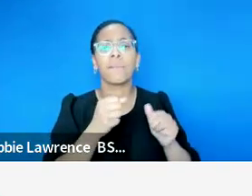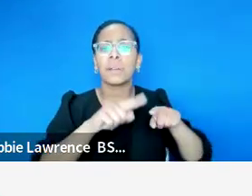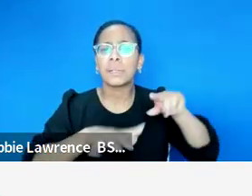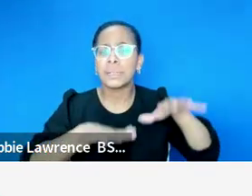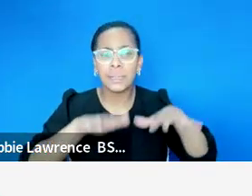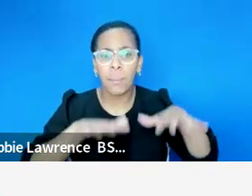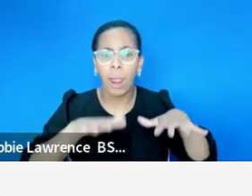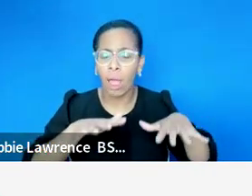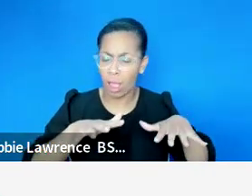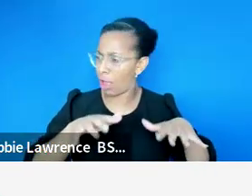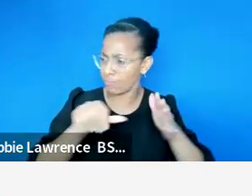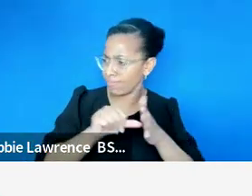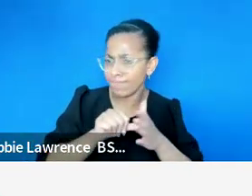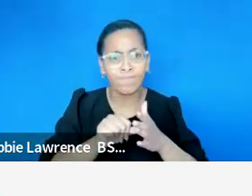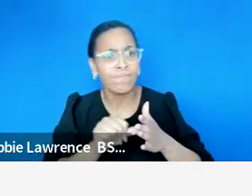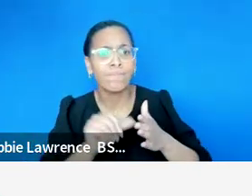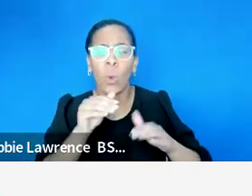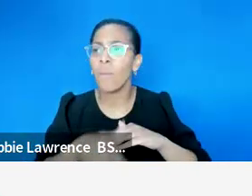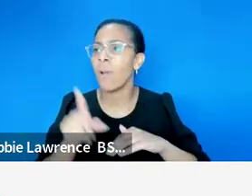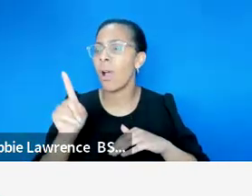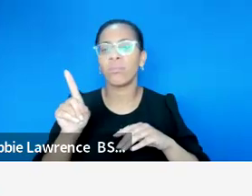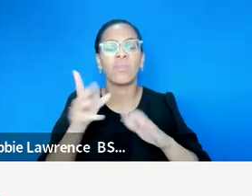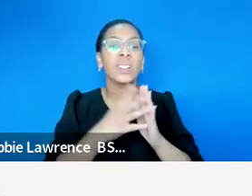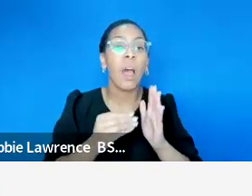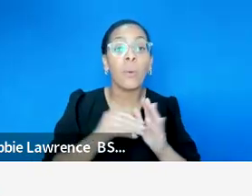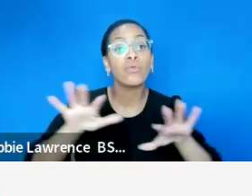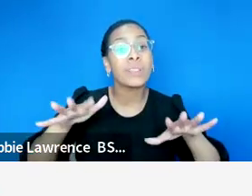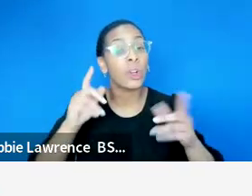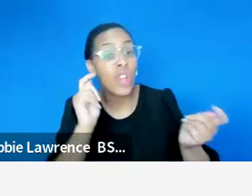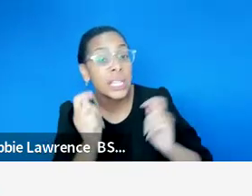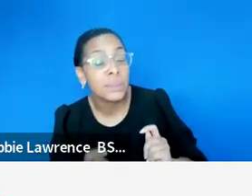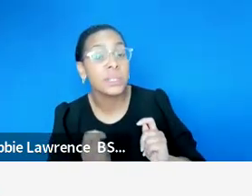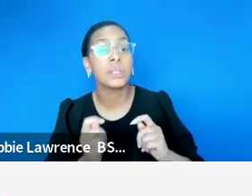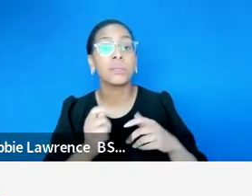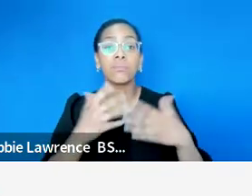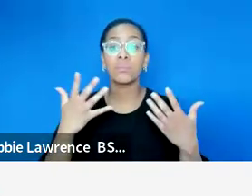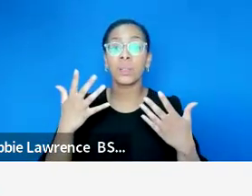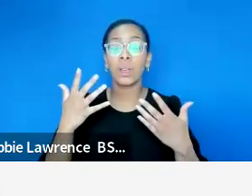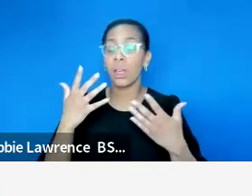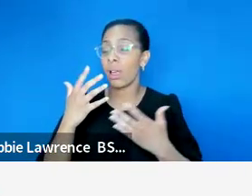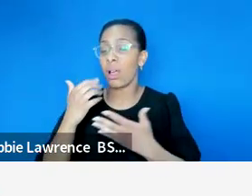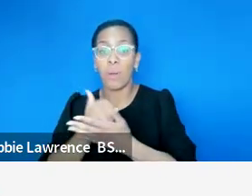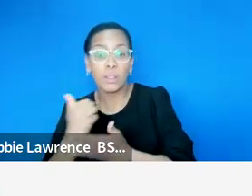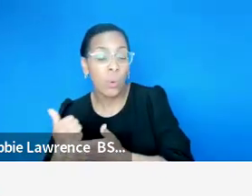the reasonable adjustment passport was one of them. Academic and professional services colleagues do naturally